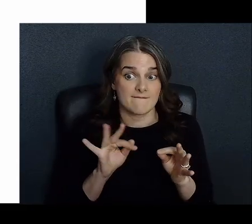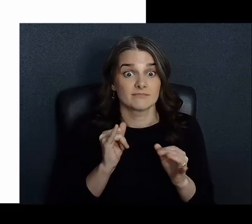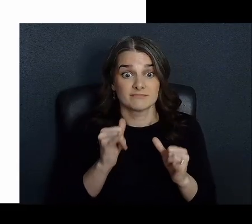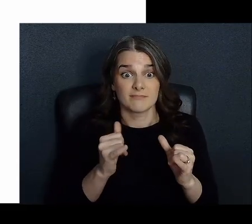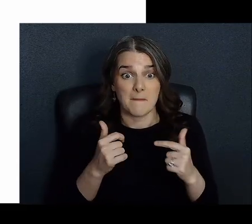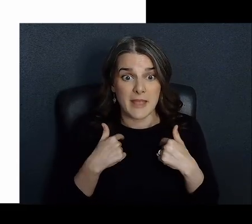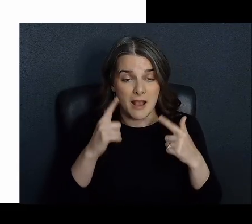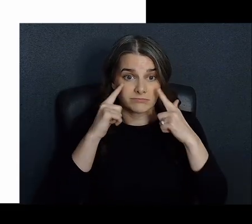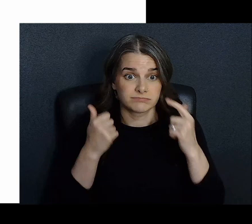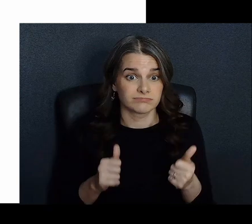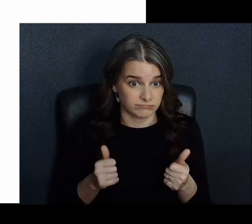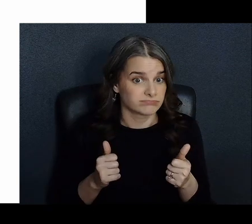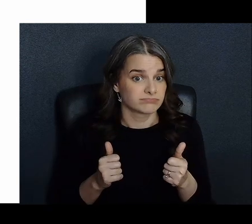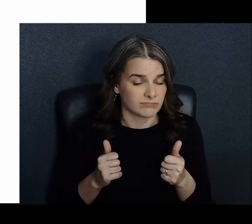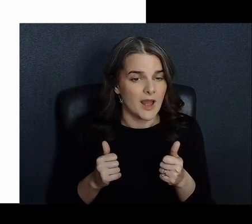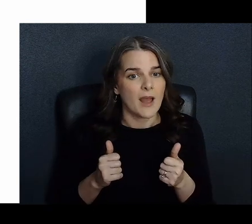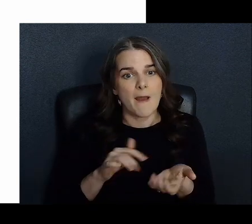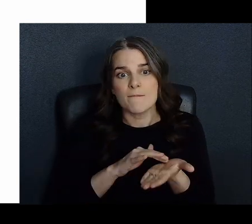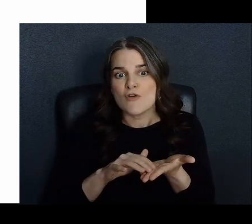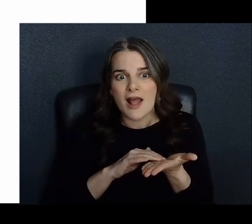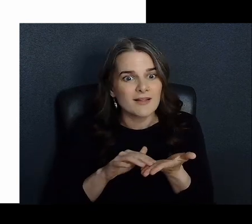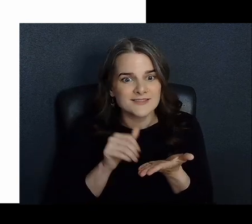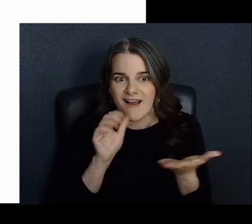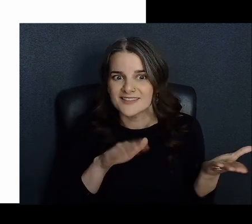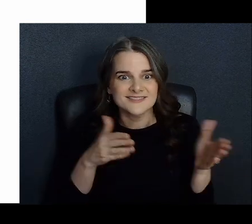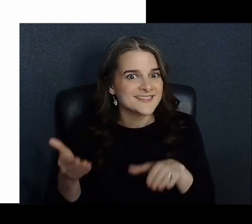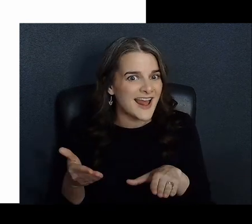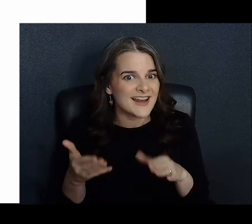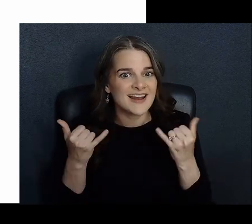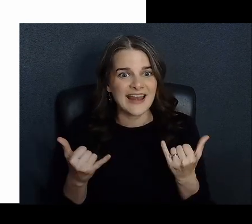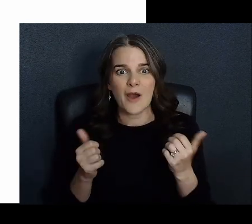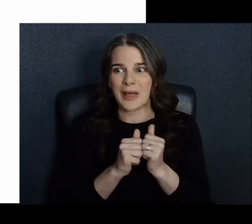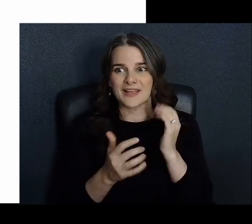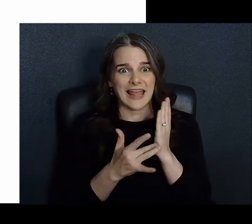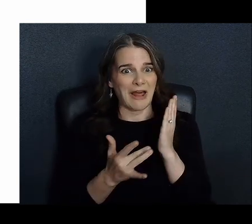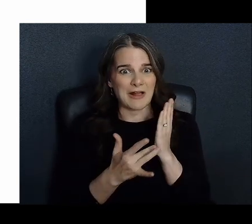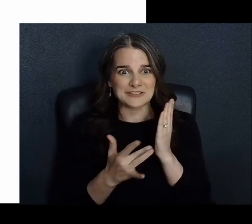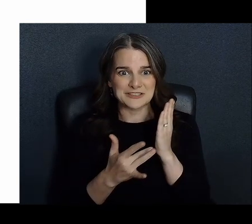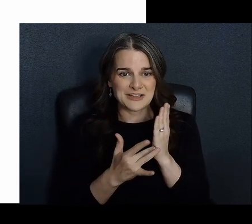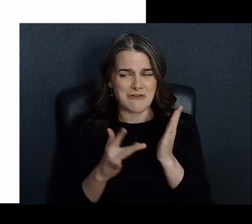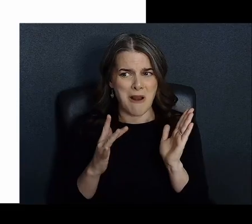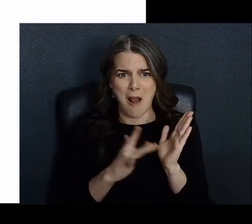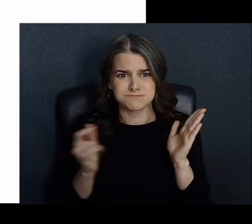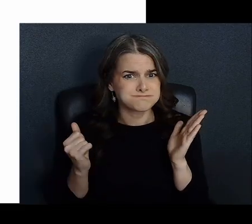Braille is not dead. Now, with Braille technology, you can take advantage of using Braille, which is, again,